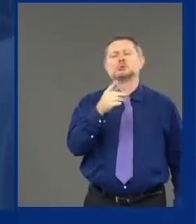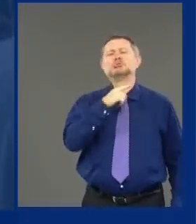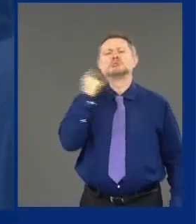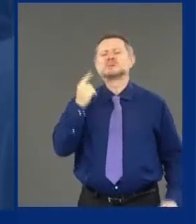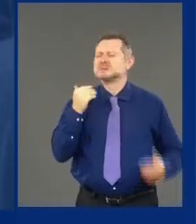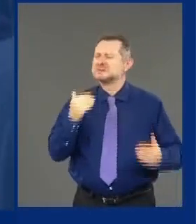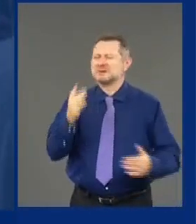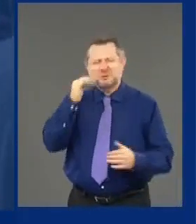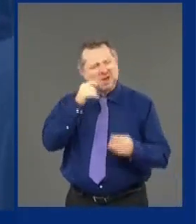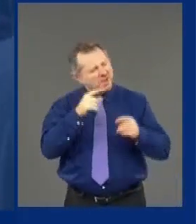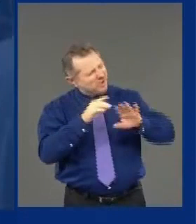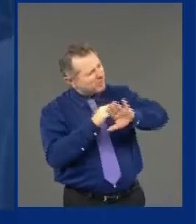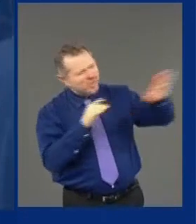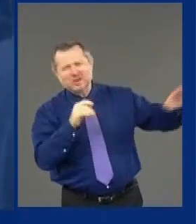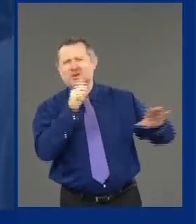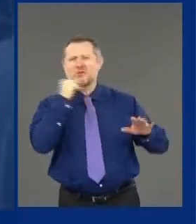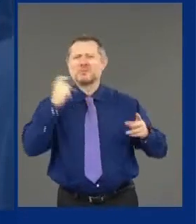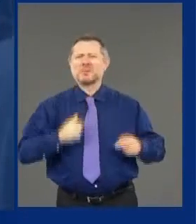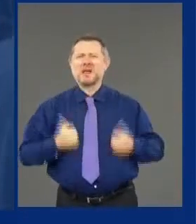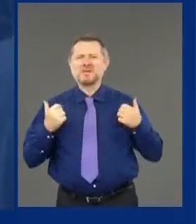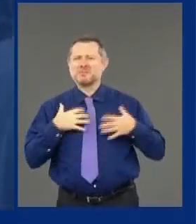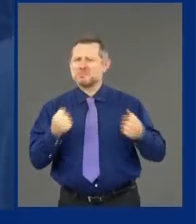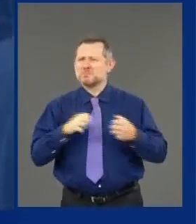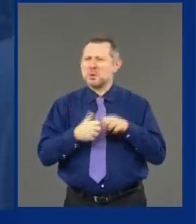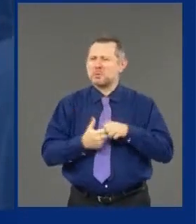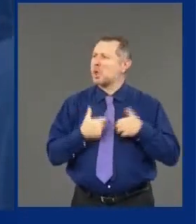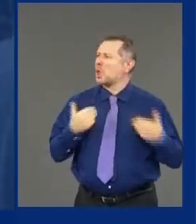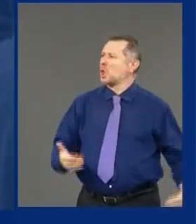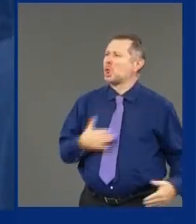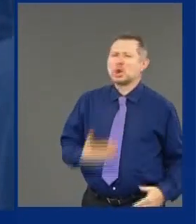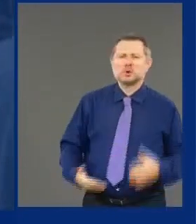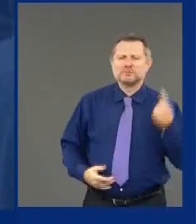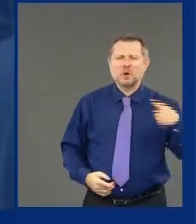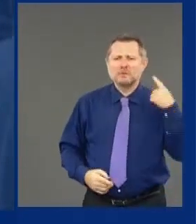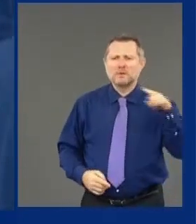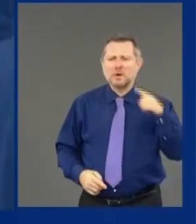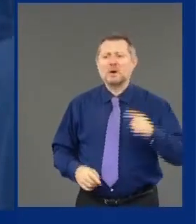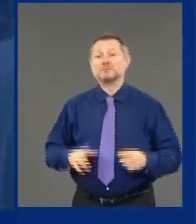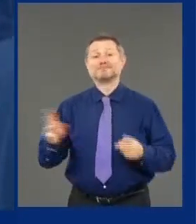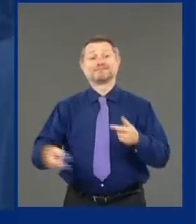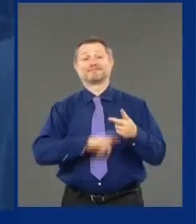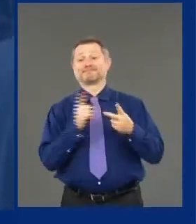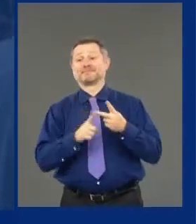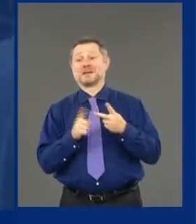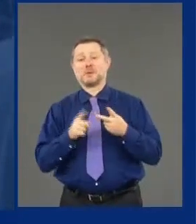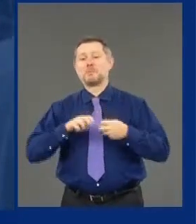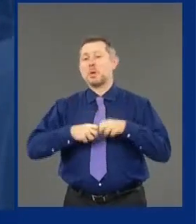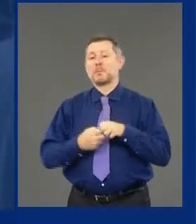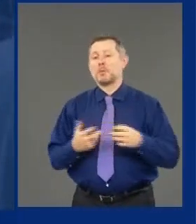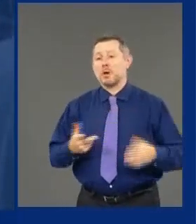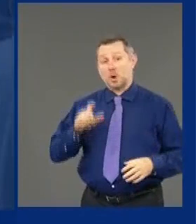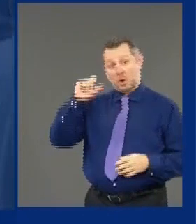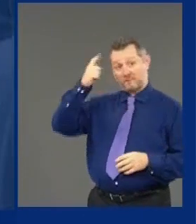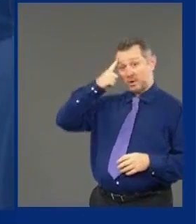EVEN IF YOU WANT TO RISK YOUR OWN YOUNG LIFE BECAUSE YOU BELIEVE YOU'RE YOUNG AND A SUPER HERO, WHY WOULD YOU RISK SOMEONE